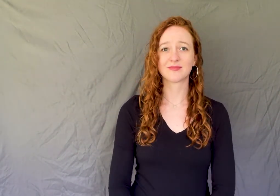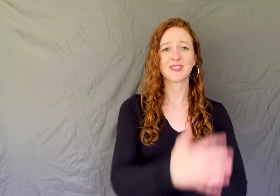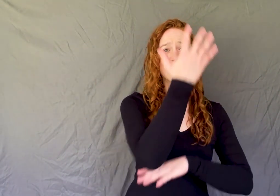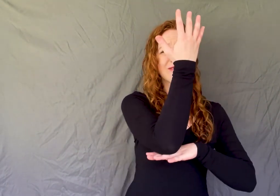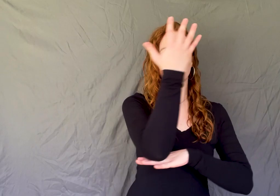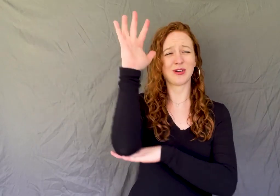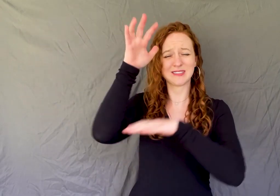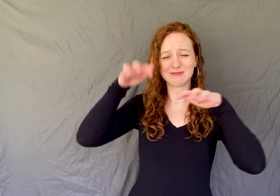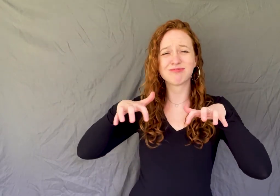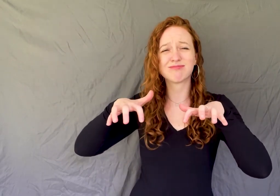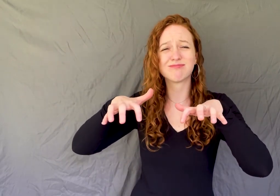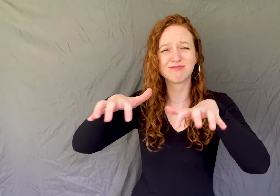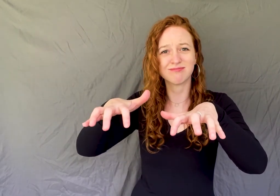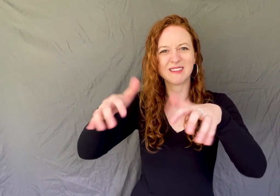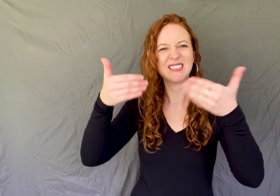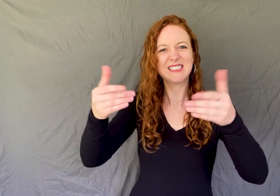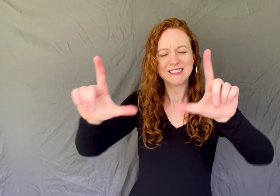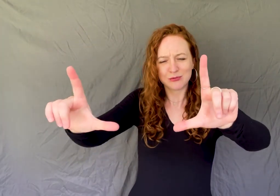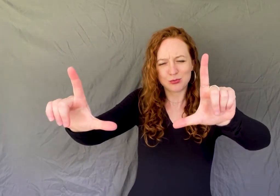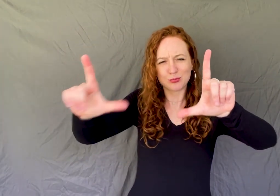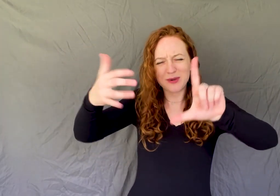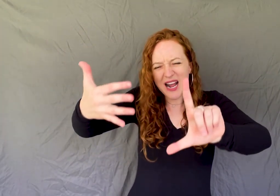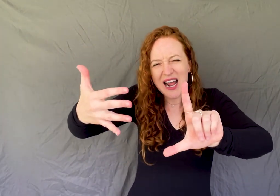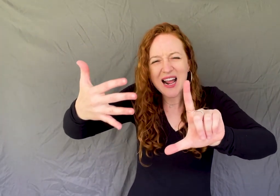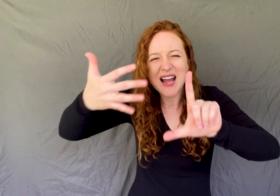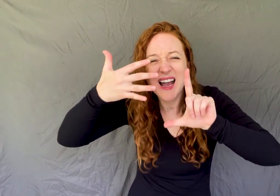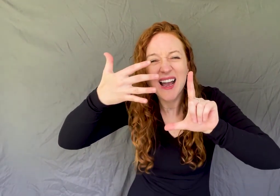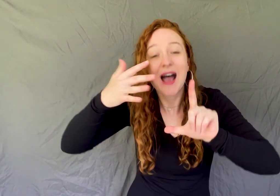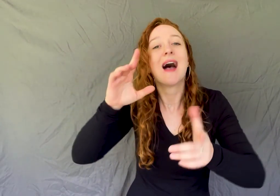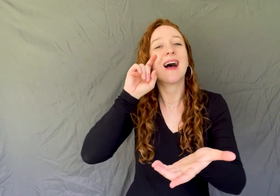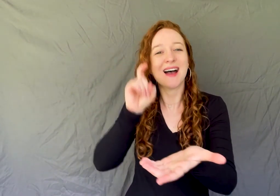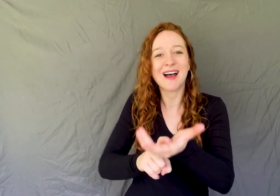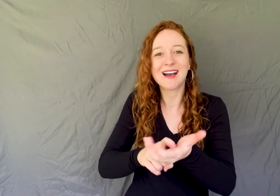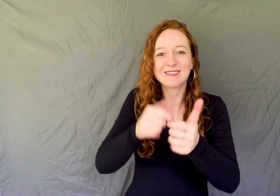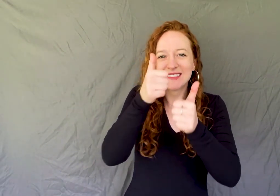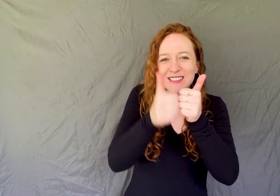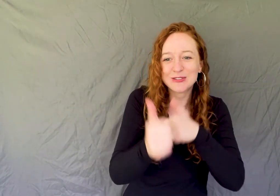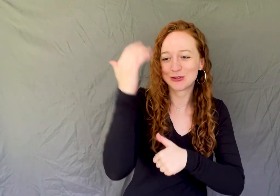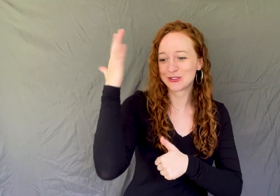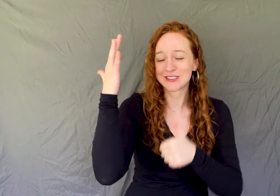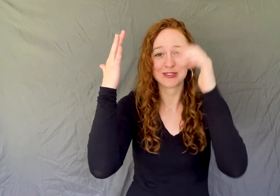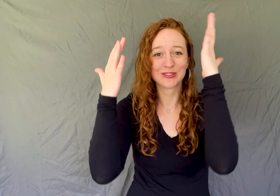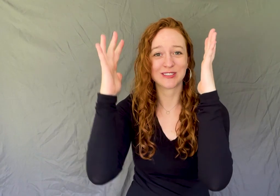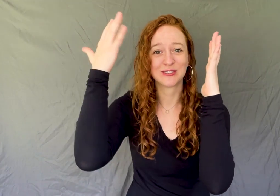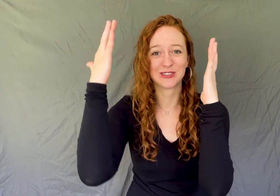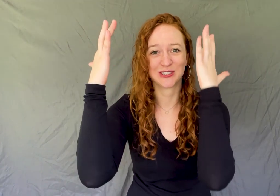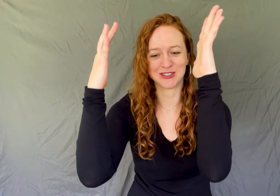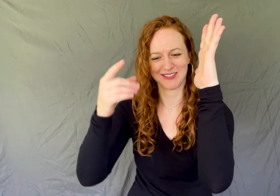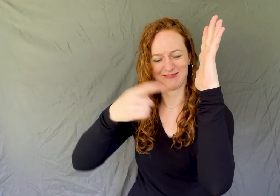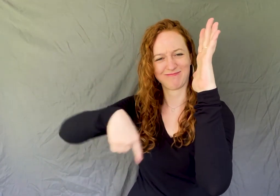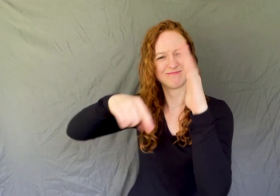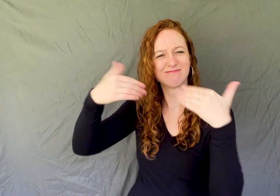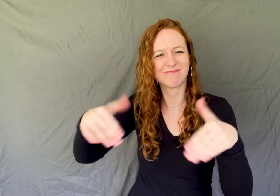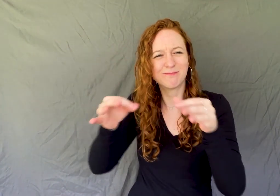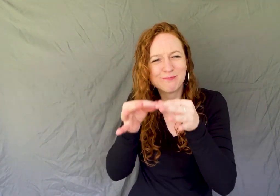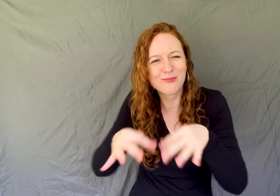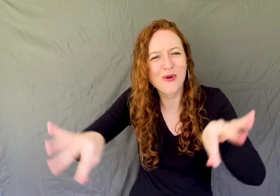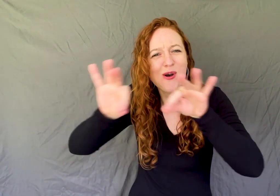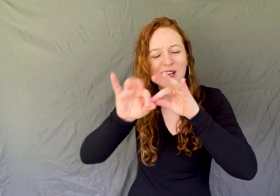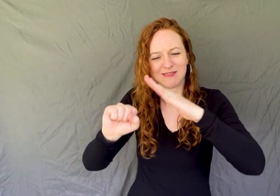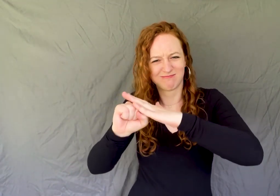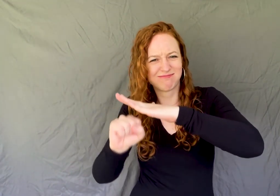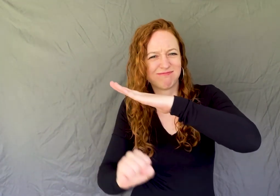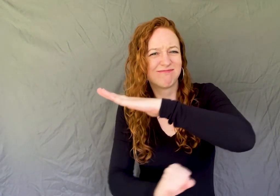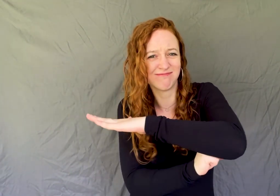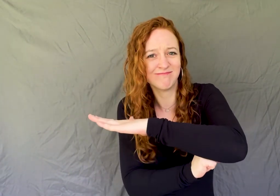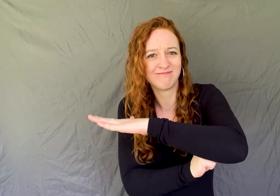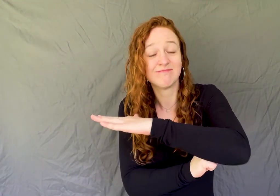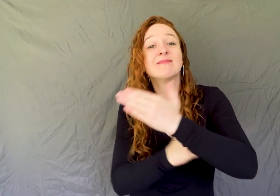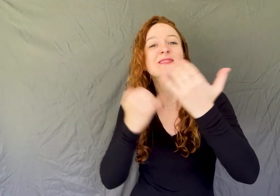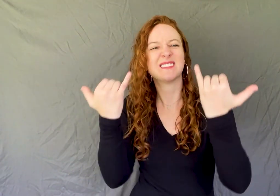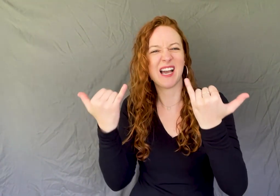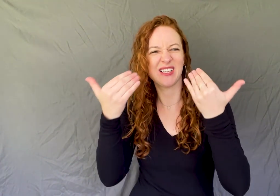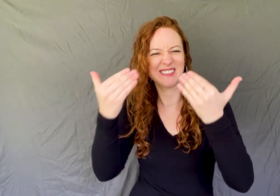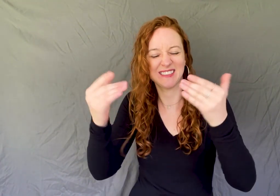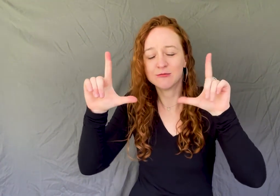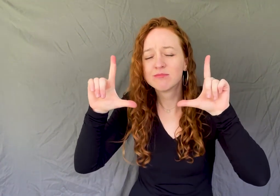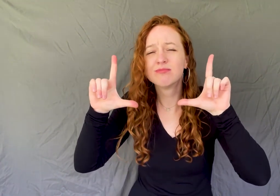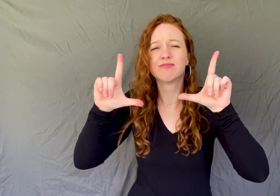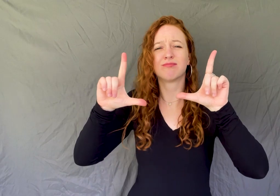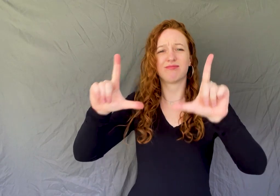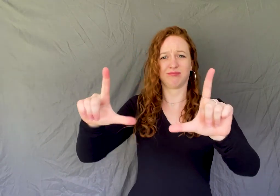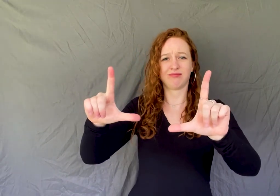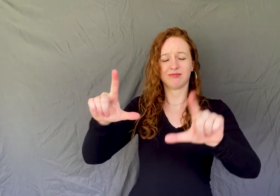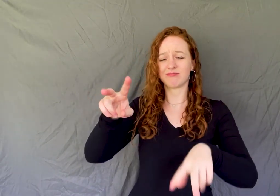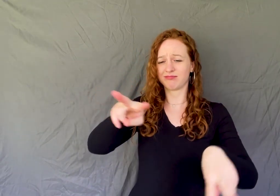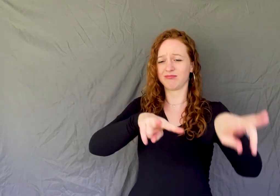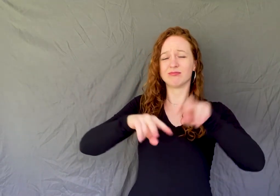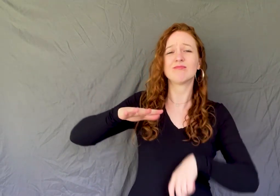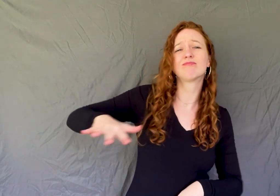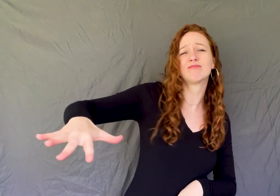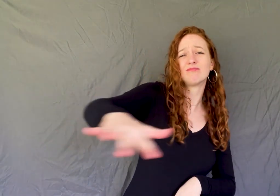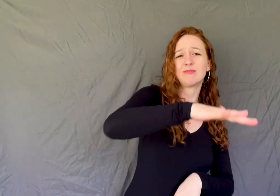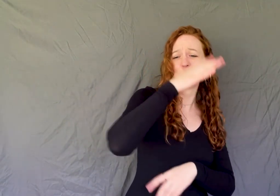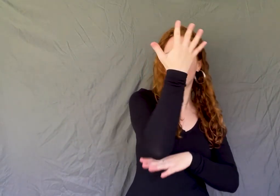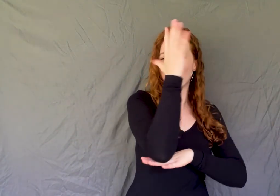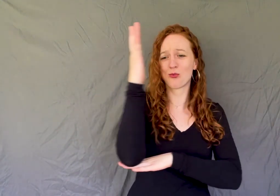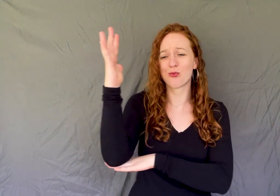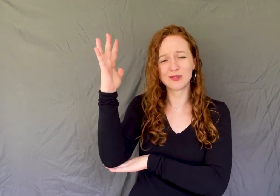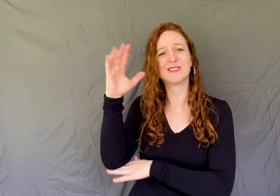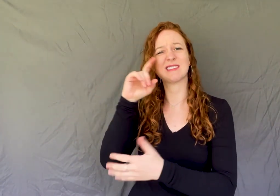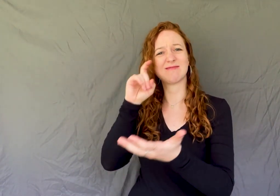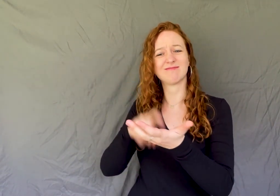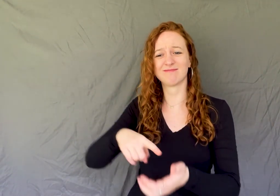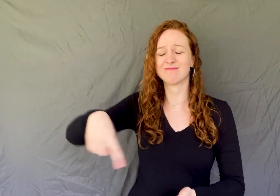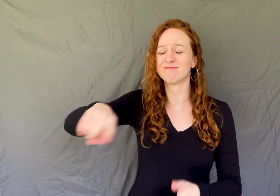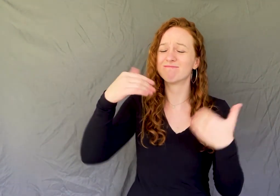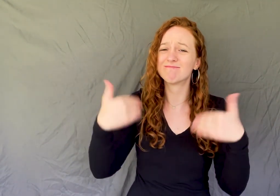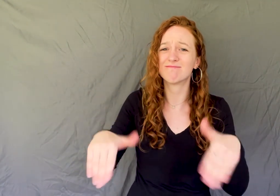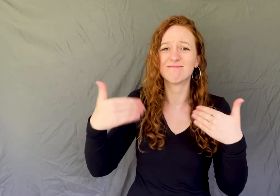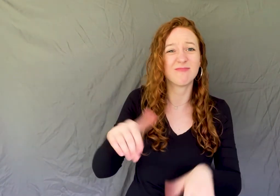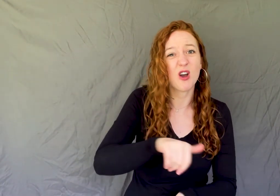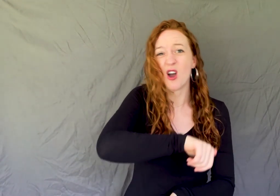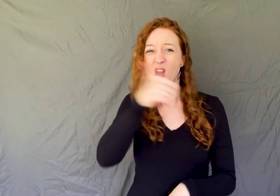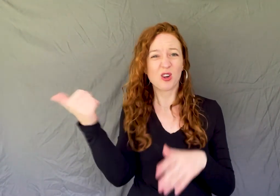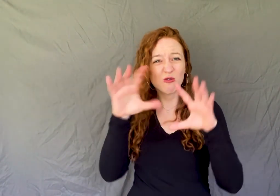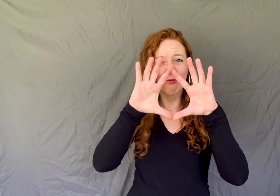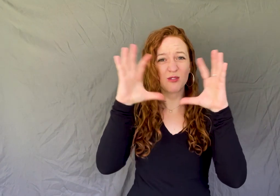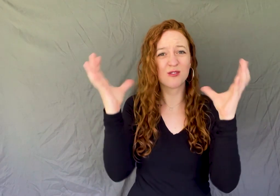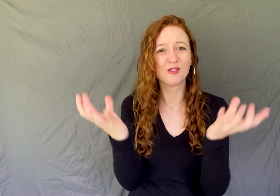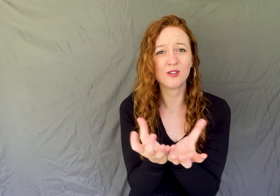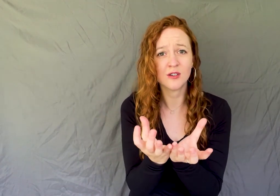Yes, trees are the foundation of forests, but a forest is much more than what you see…